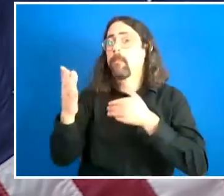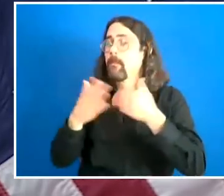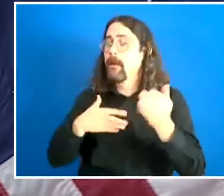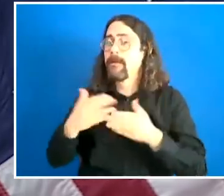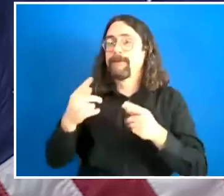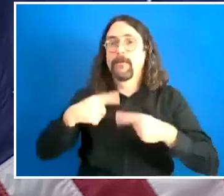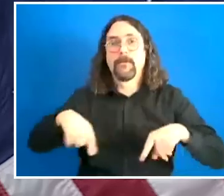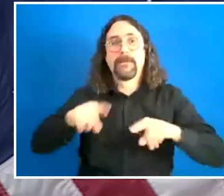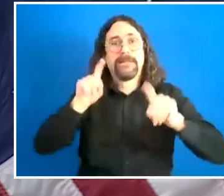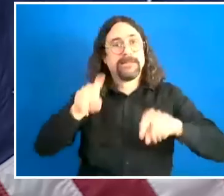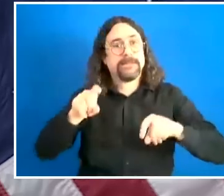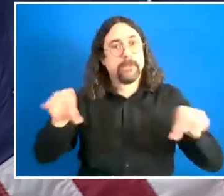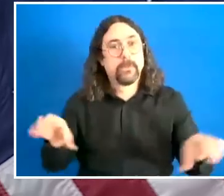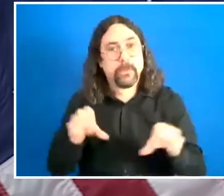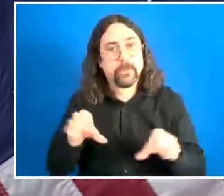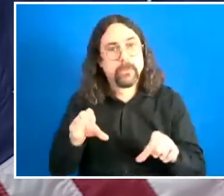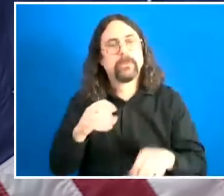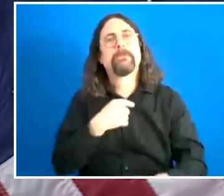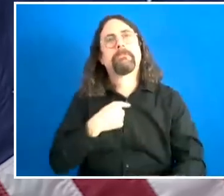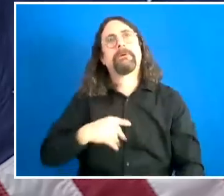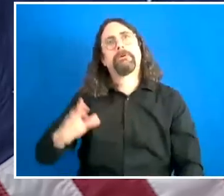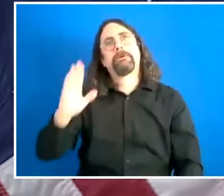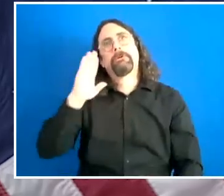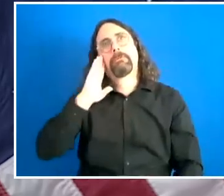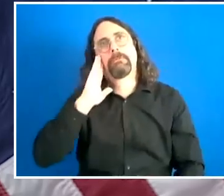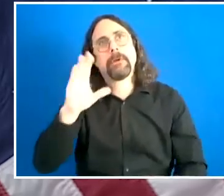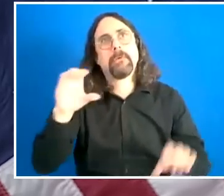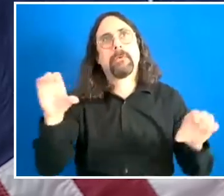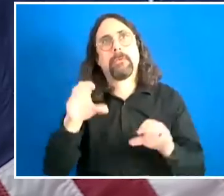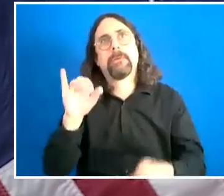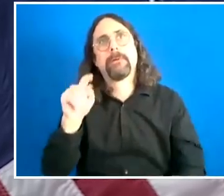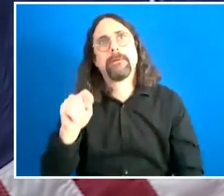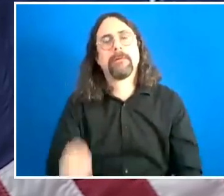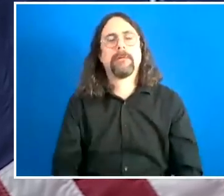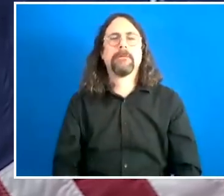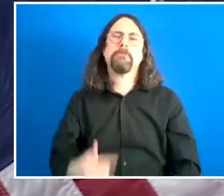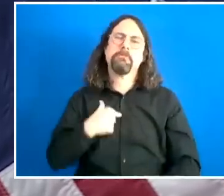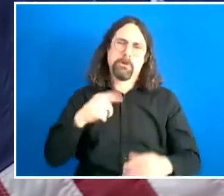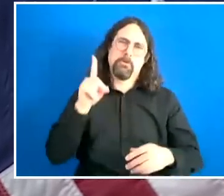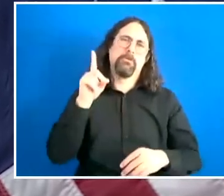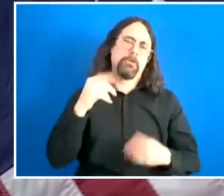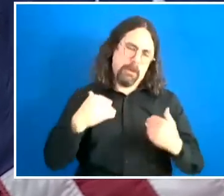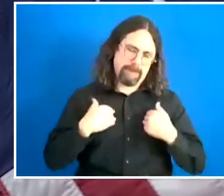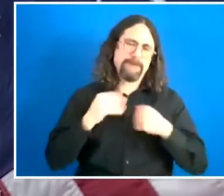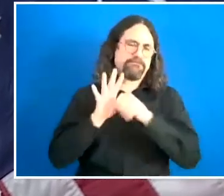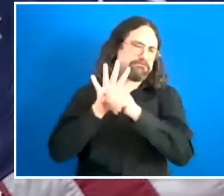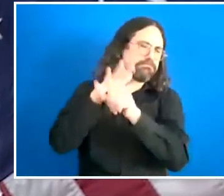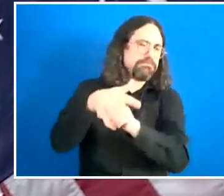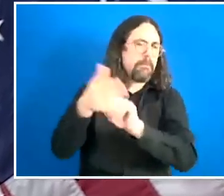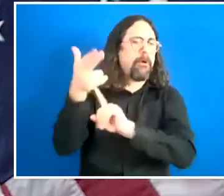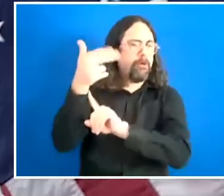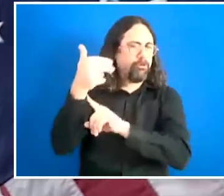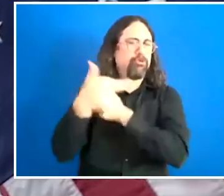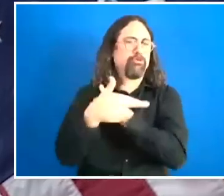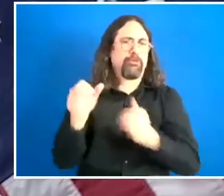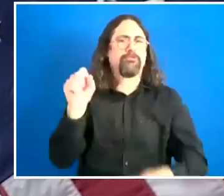OF HOTEL ROOMS. WE KNOW WE'RE DOING THE RIGHT THING TO PUT SOMEONE IN A HOTEL ROOM WE'RE GOING TO DO IT.